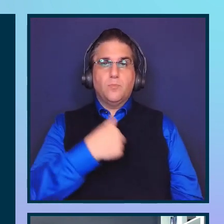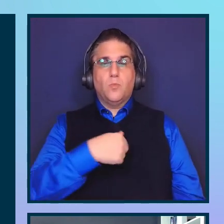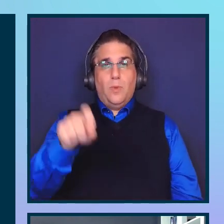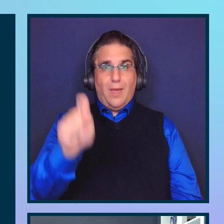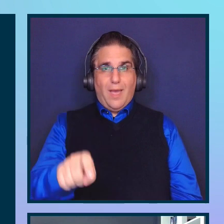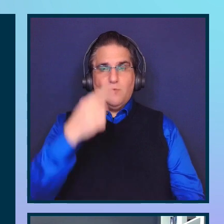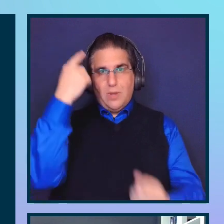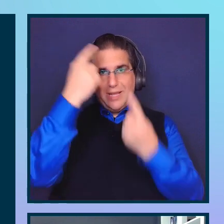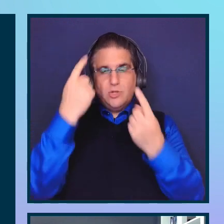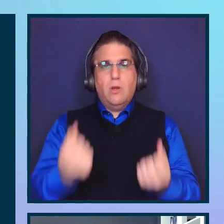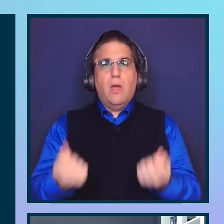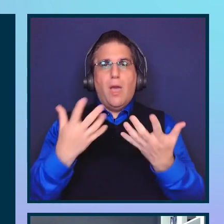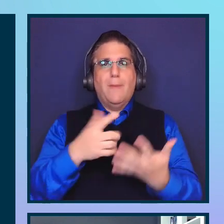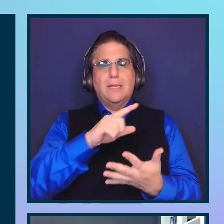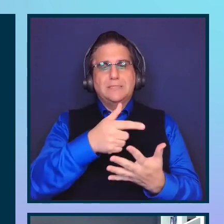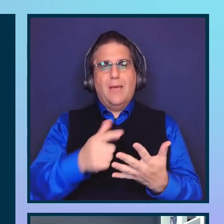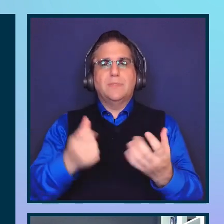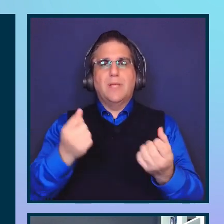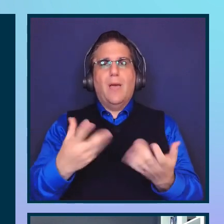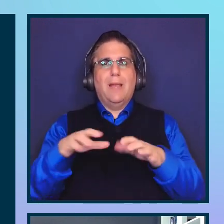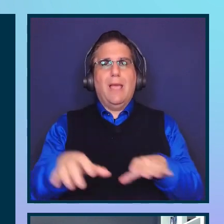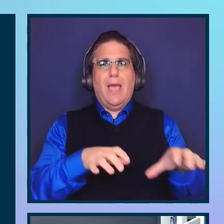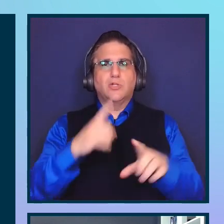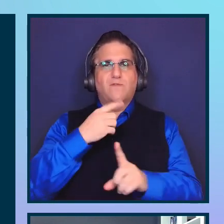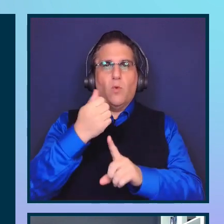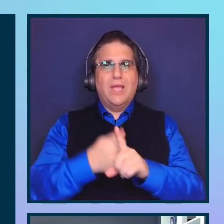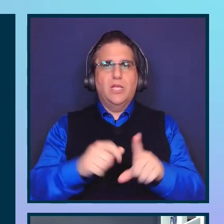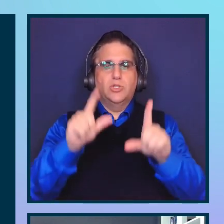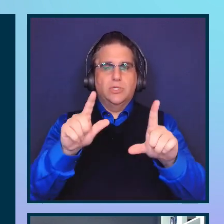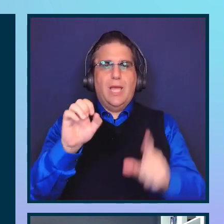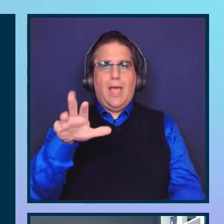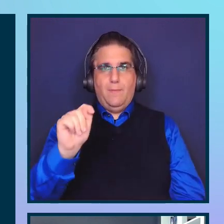the steps or actions that this element should have. So again, an image can be clickable.